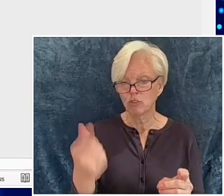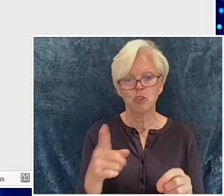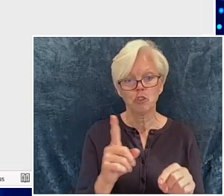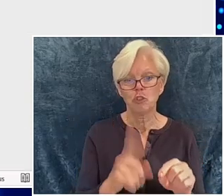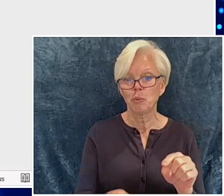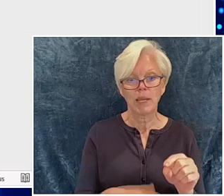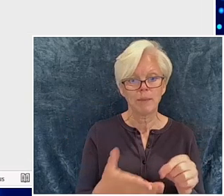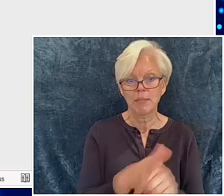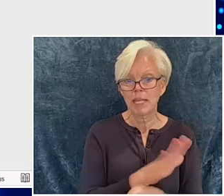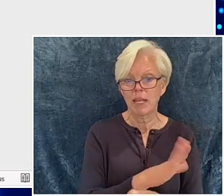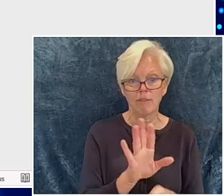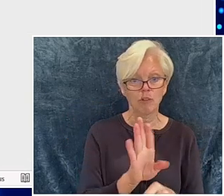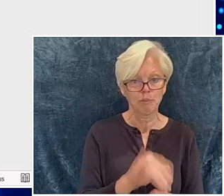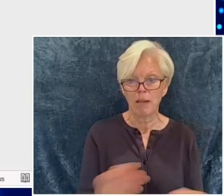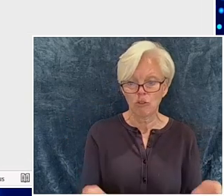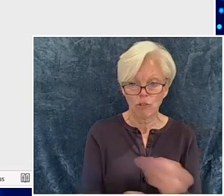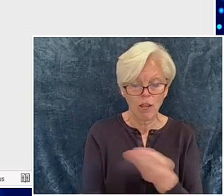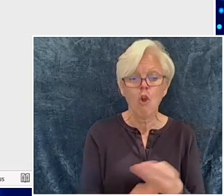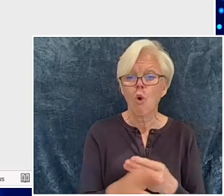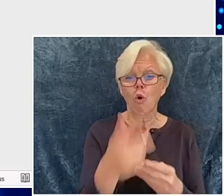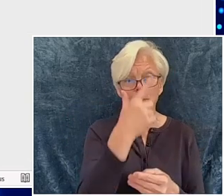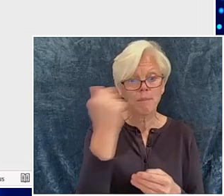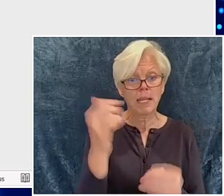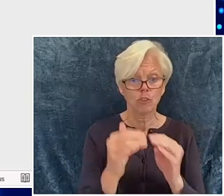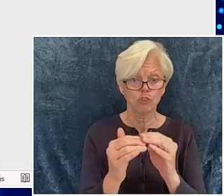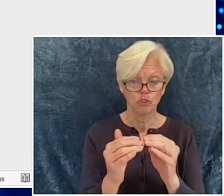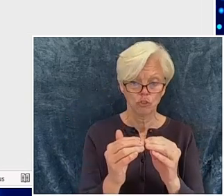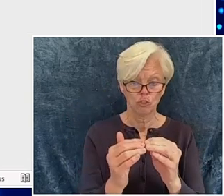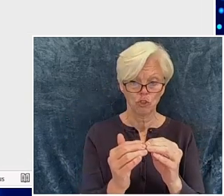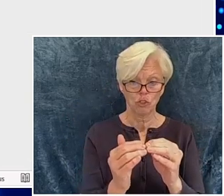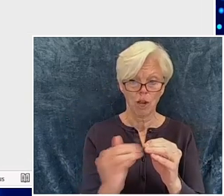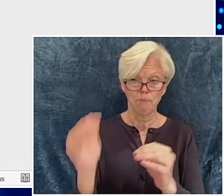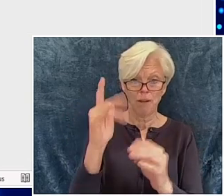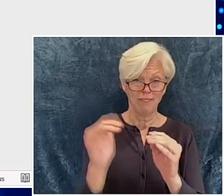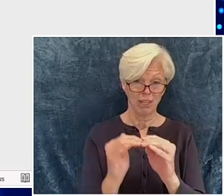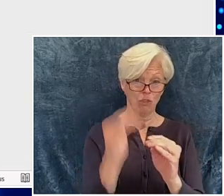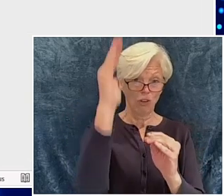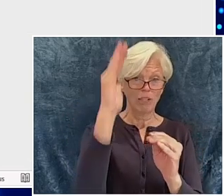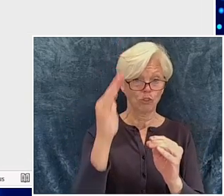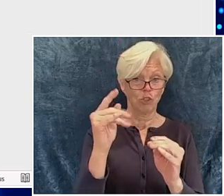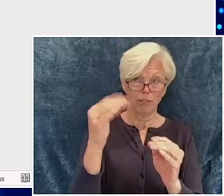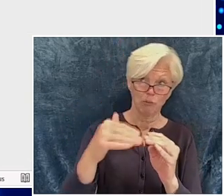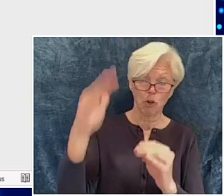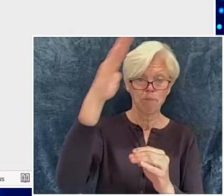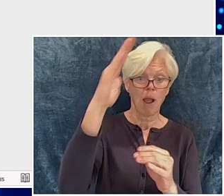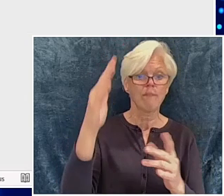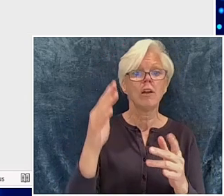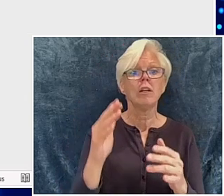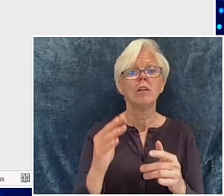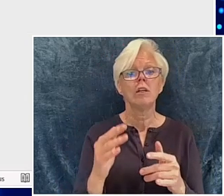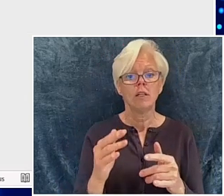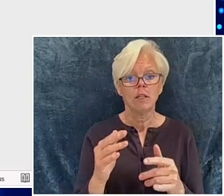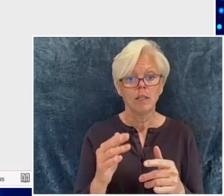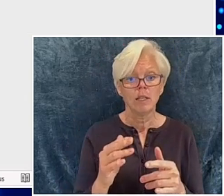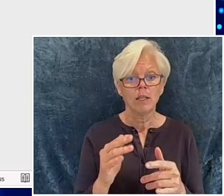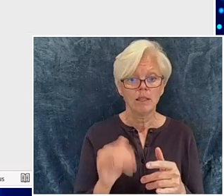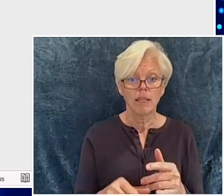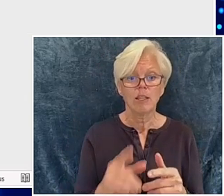reciprocity or because you are above the threshold that we will set, you are also required to comply with any applicable